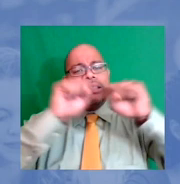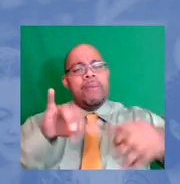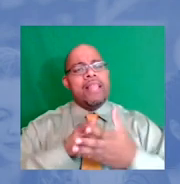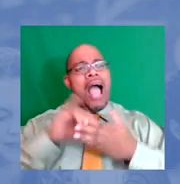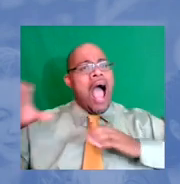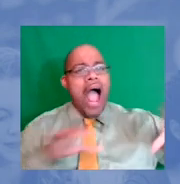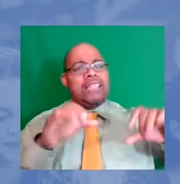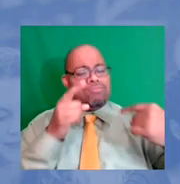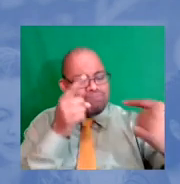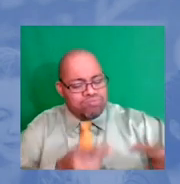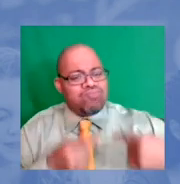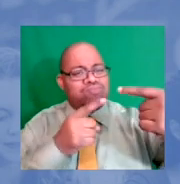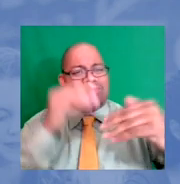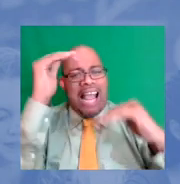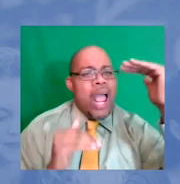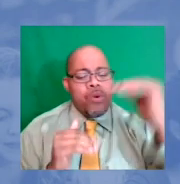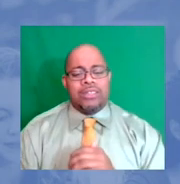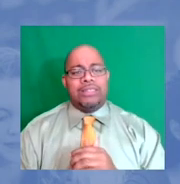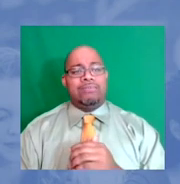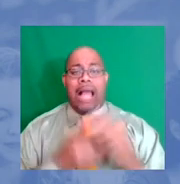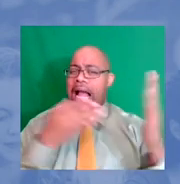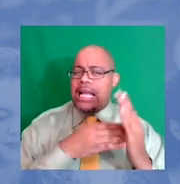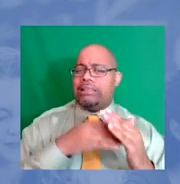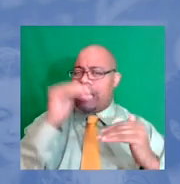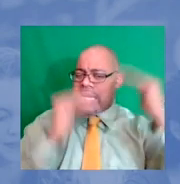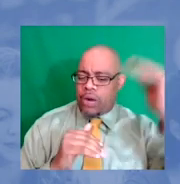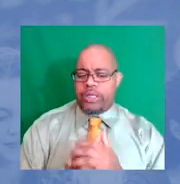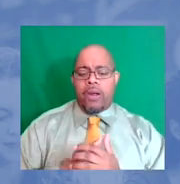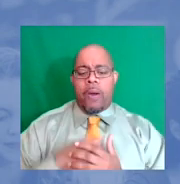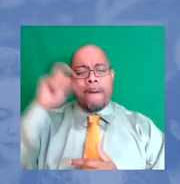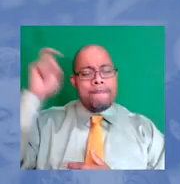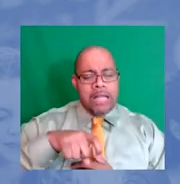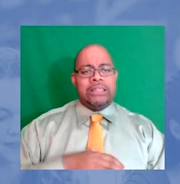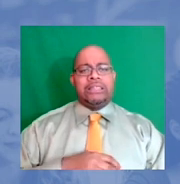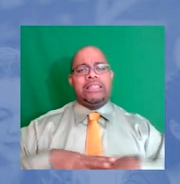FIGHTS AGAINST INEQUITY. WE MUST TAKE THE NEXT BEST STEP.